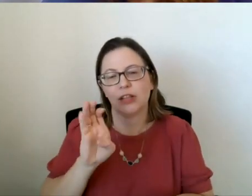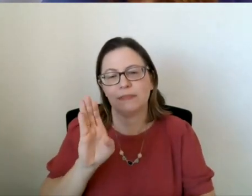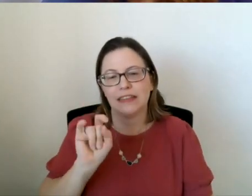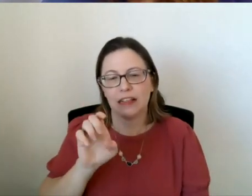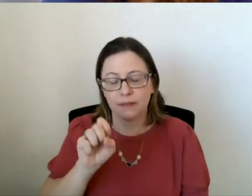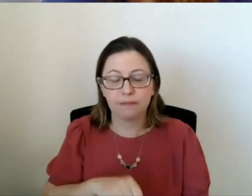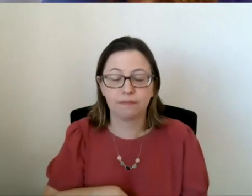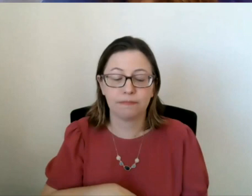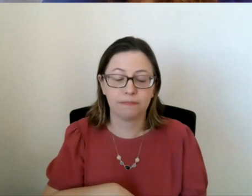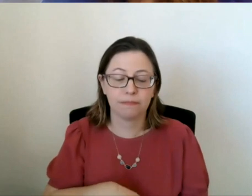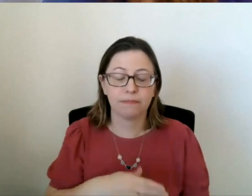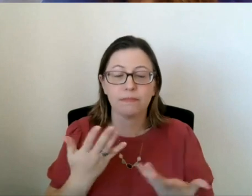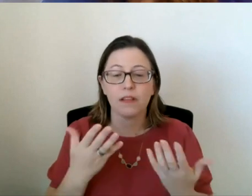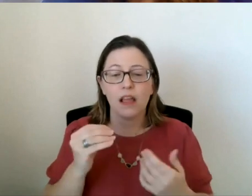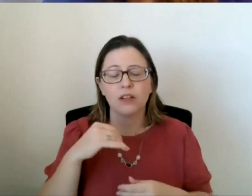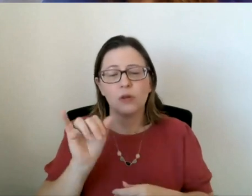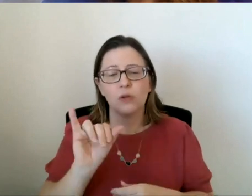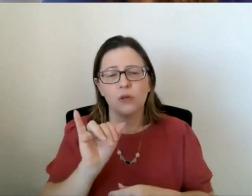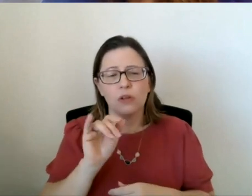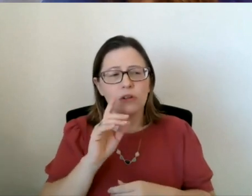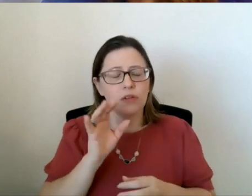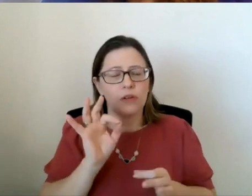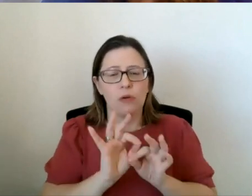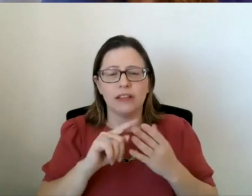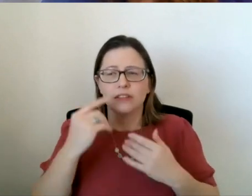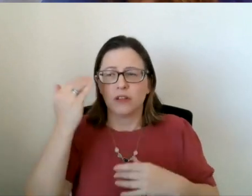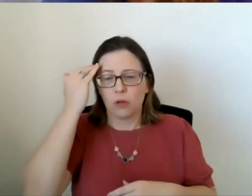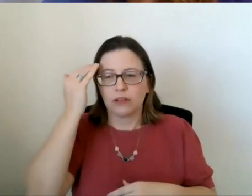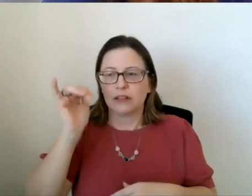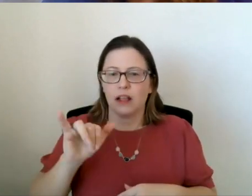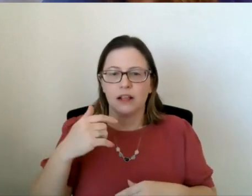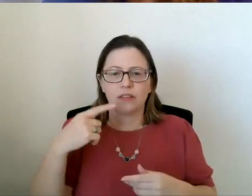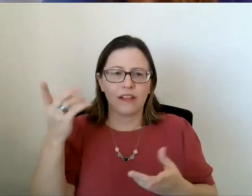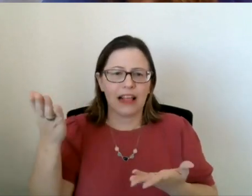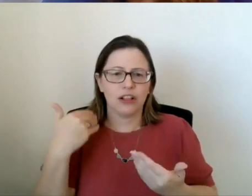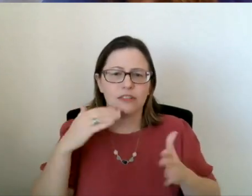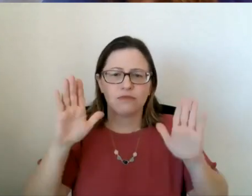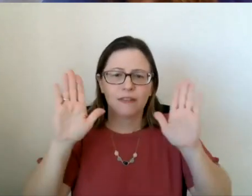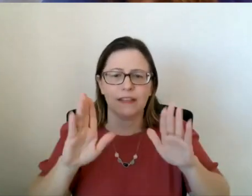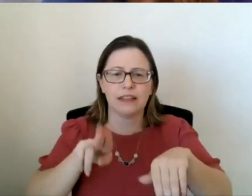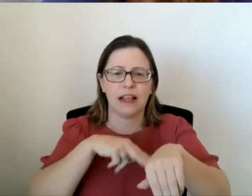And again, these are nationally based websites. It's also important to know that